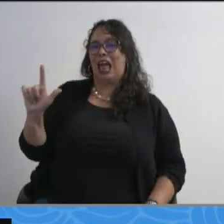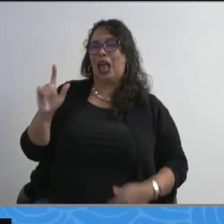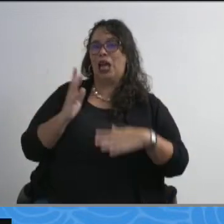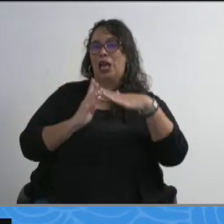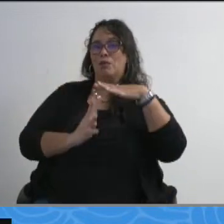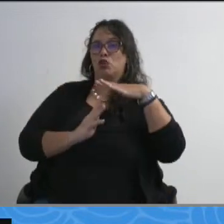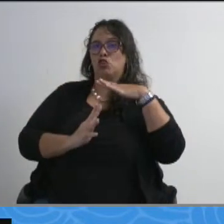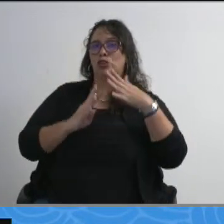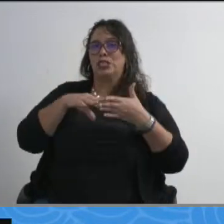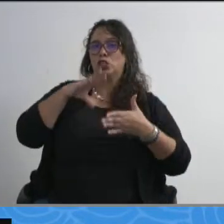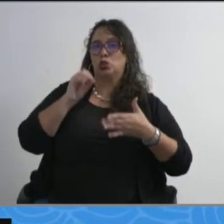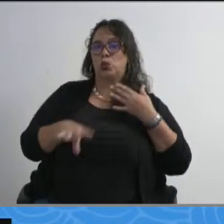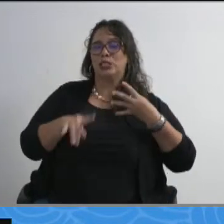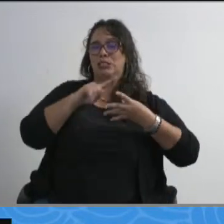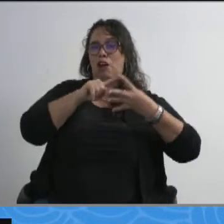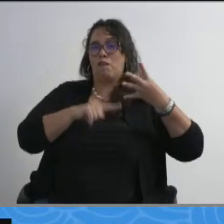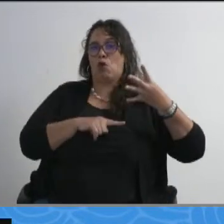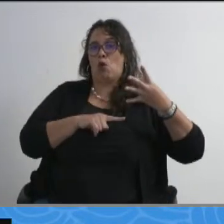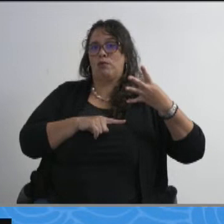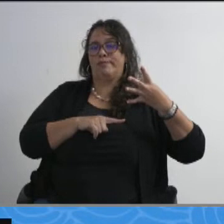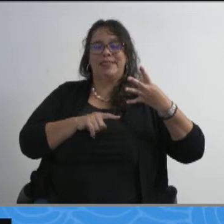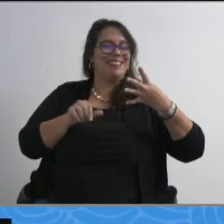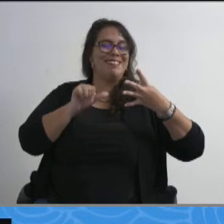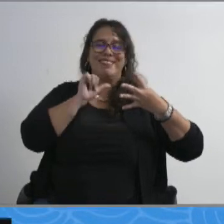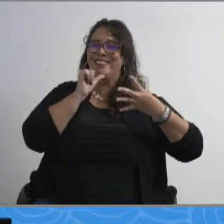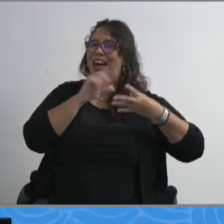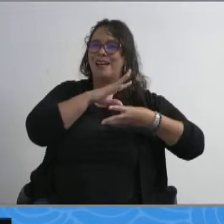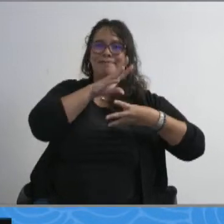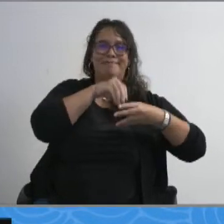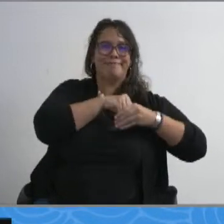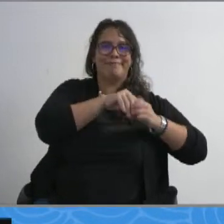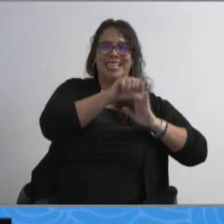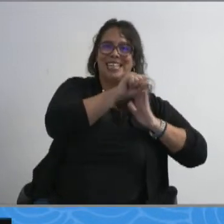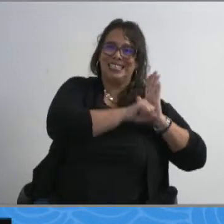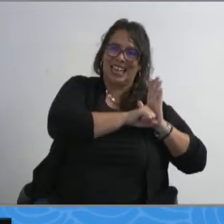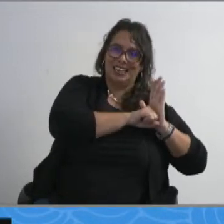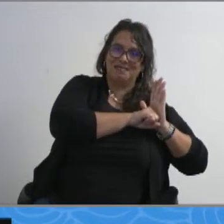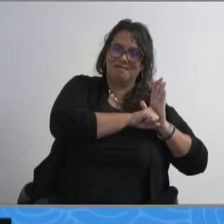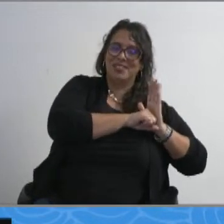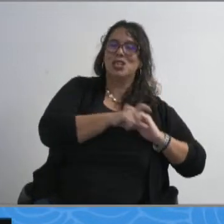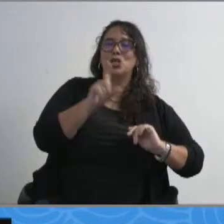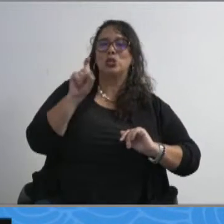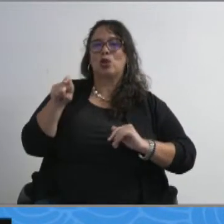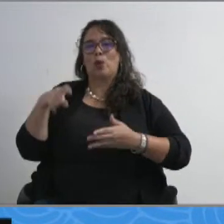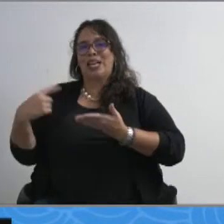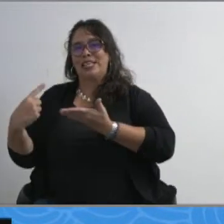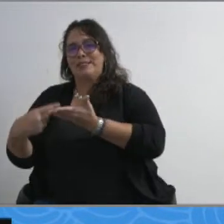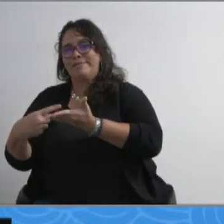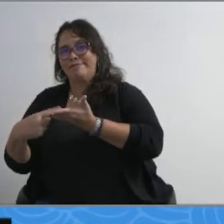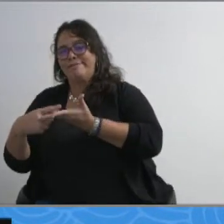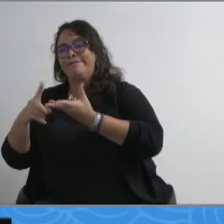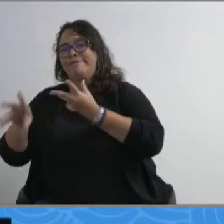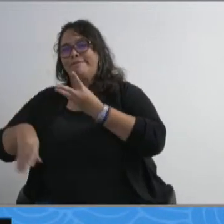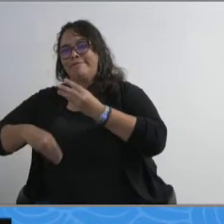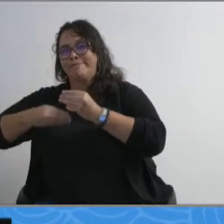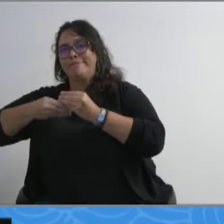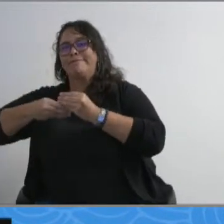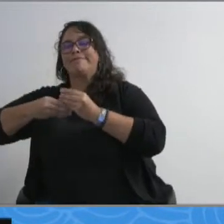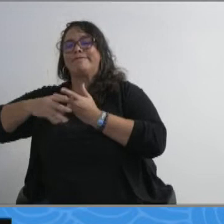These are the four areas that are not addressed in the LCAP, so we have to address them in the federal addendum. And Title IV, which is a newer title